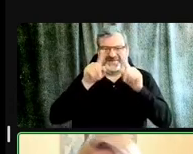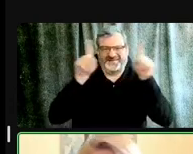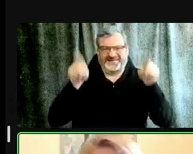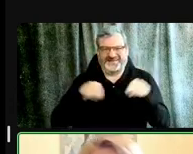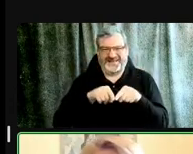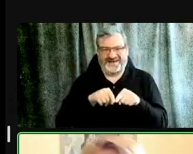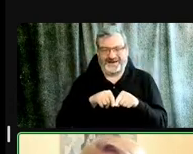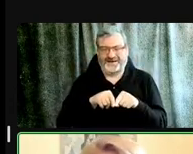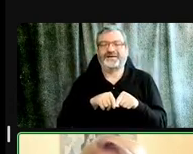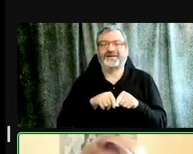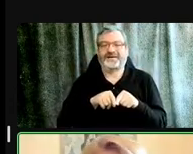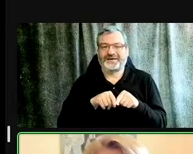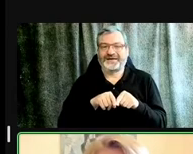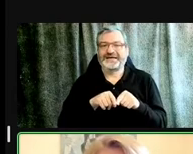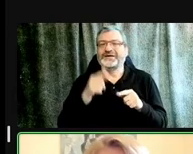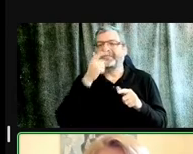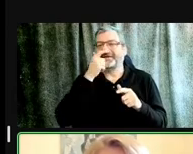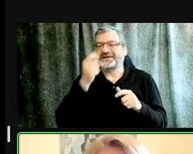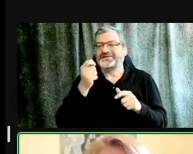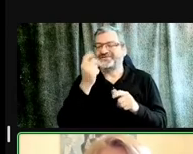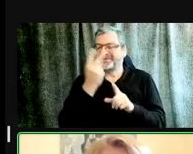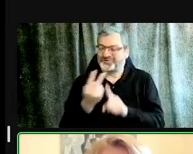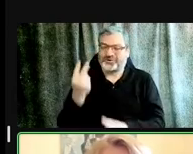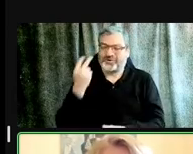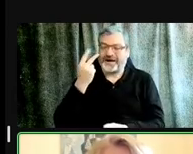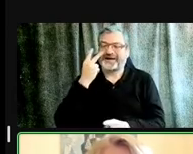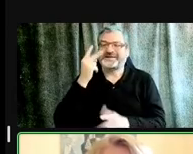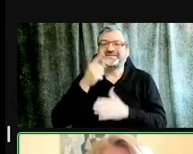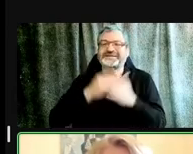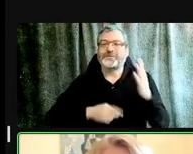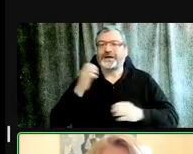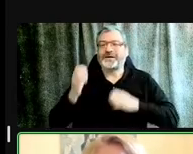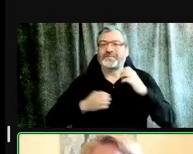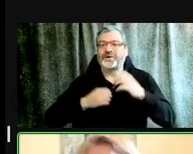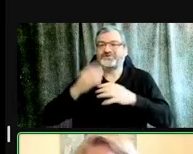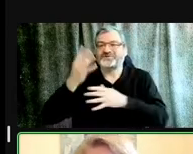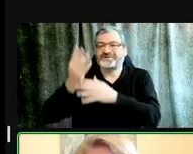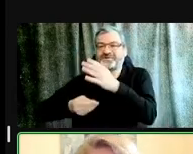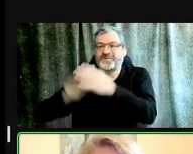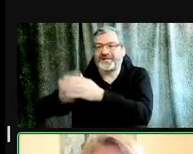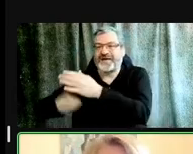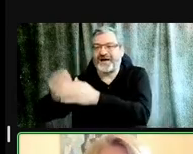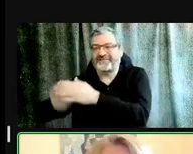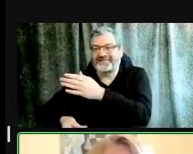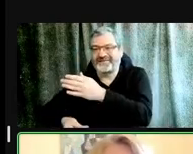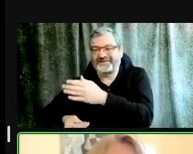what didn't make the cut and how that might be useful in the future.